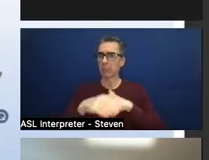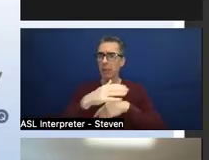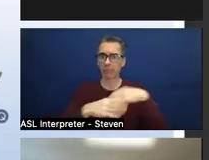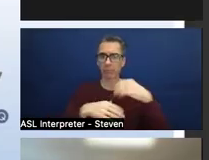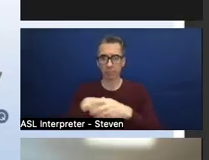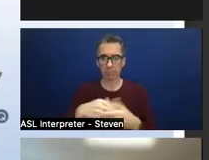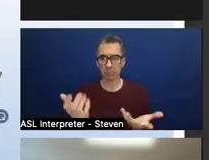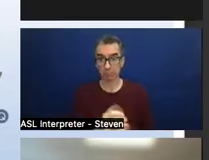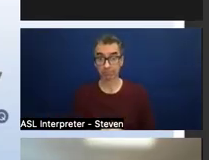Next slide.